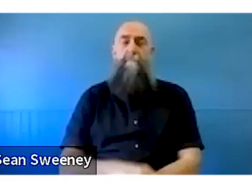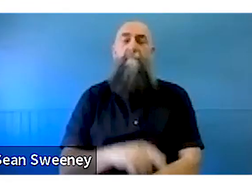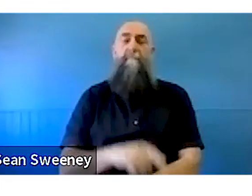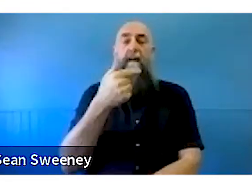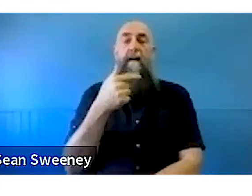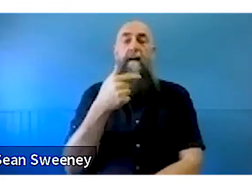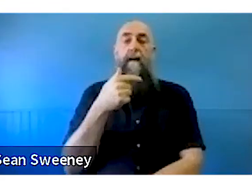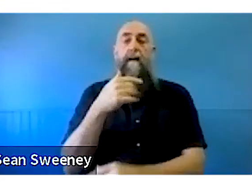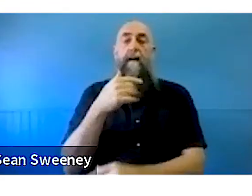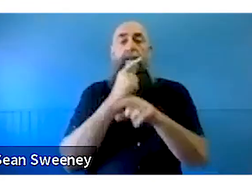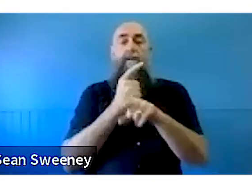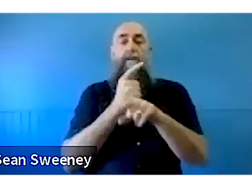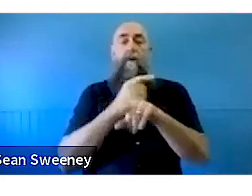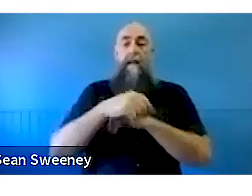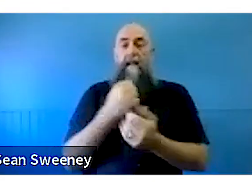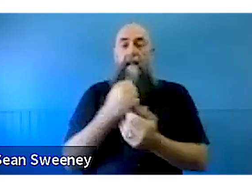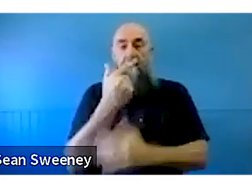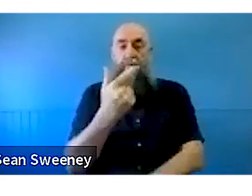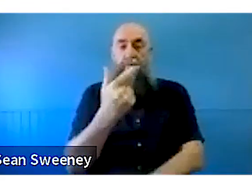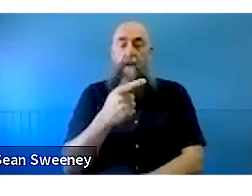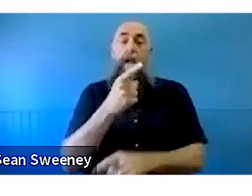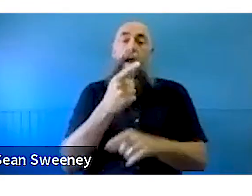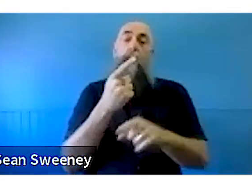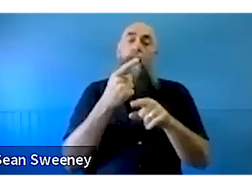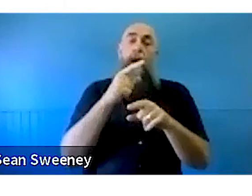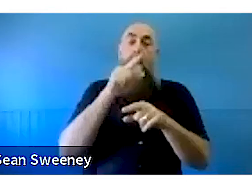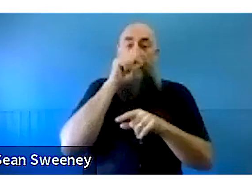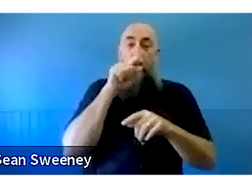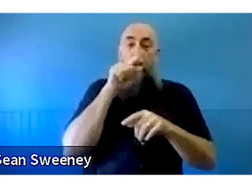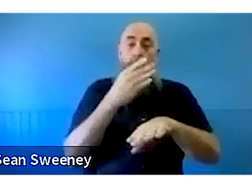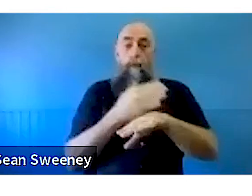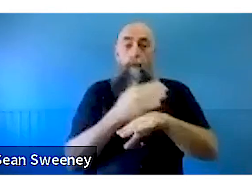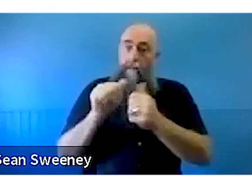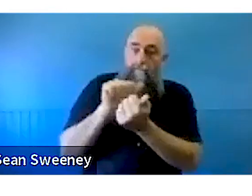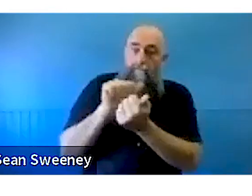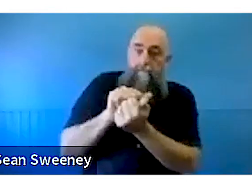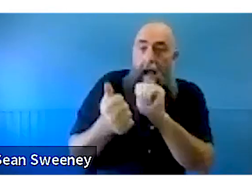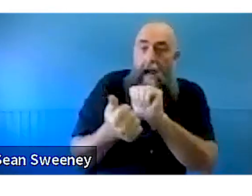It is not all about you. Can you broker a partnership with community to run an Auslan